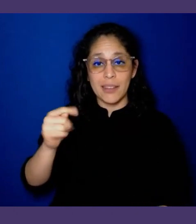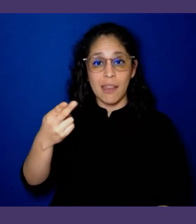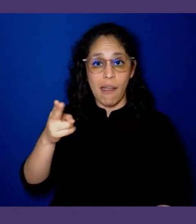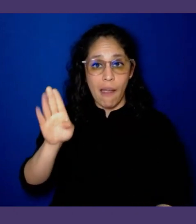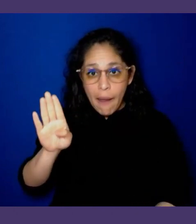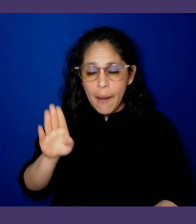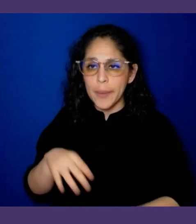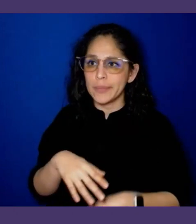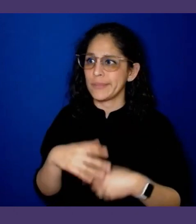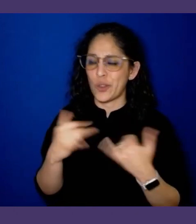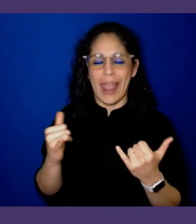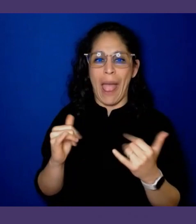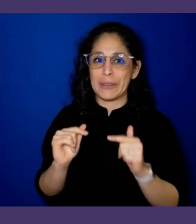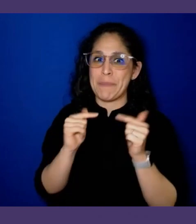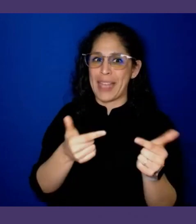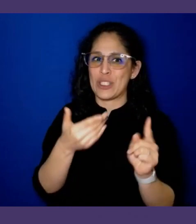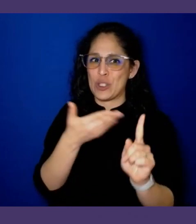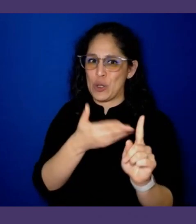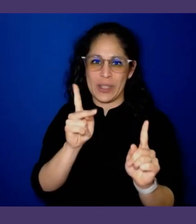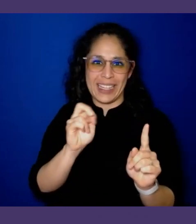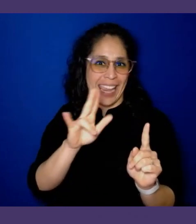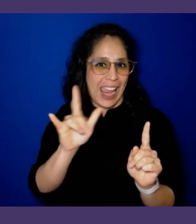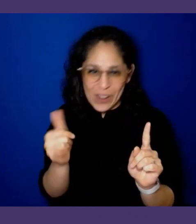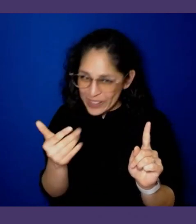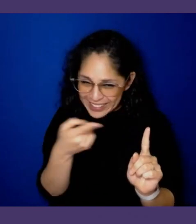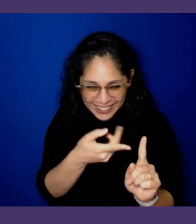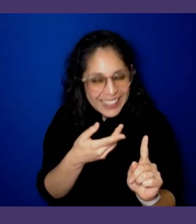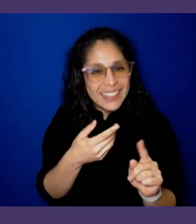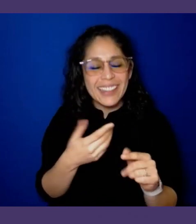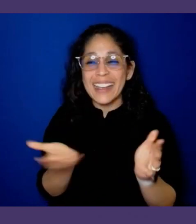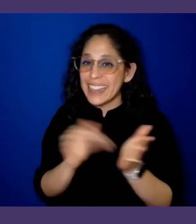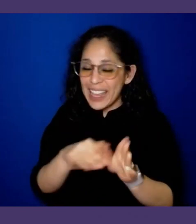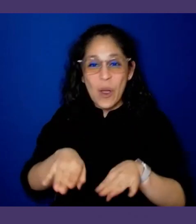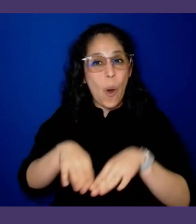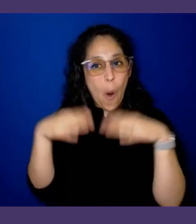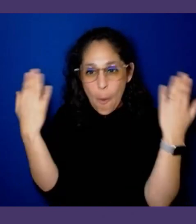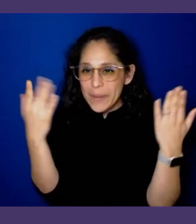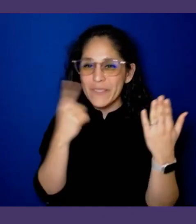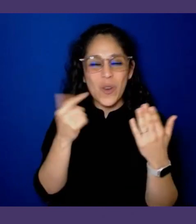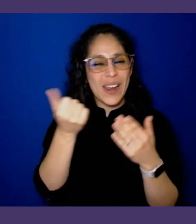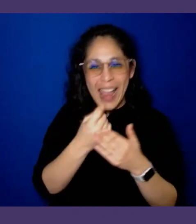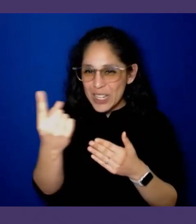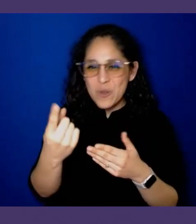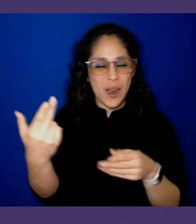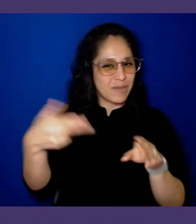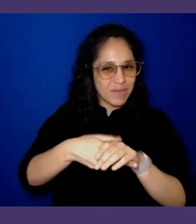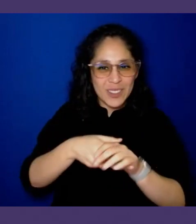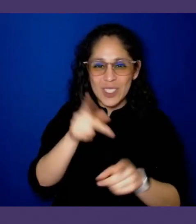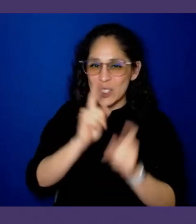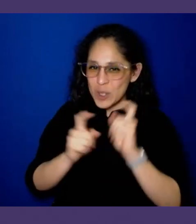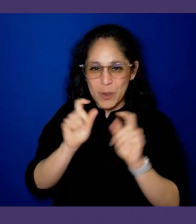so it's open for anybody to contribute. Carie Fisher: I was going to say that's how